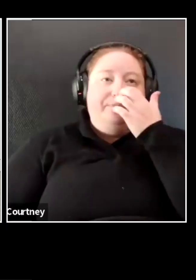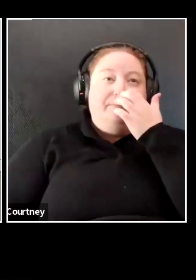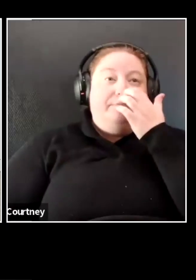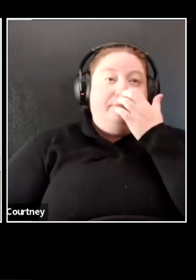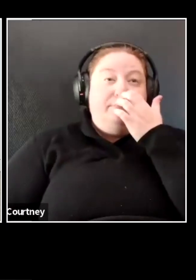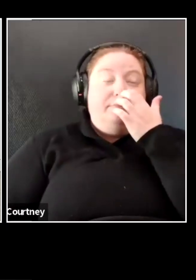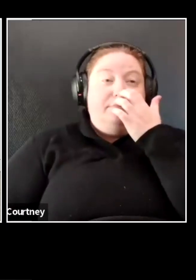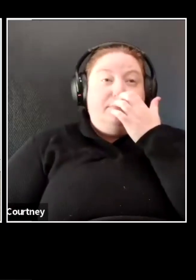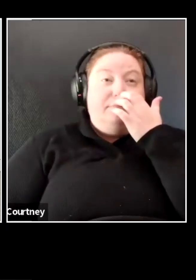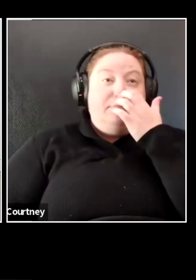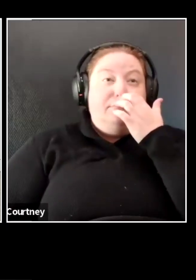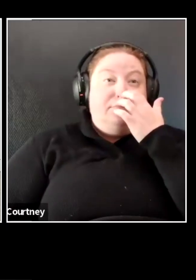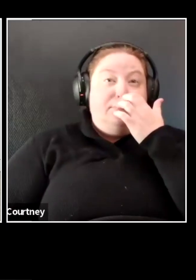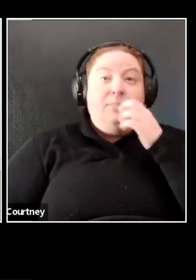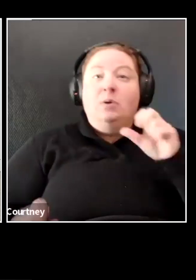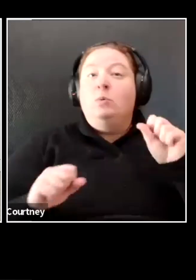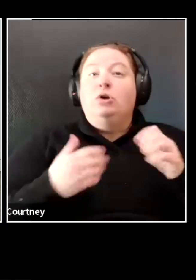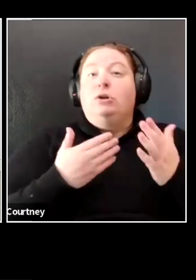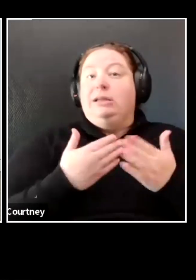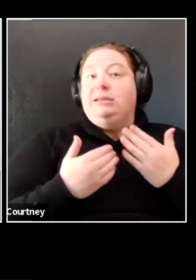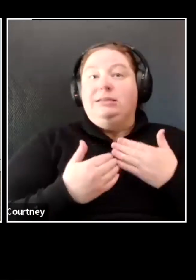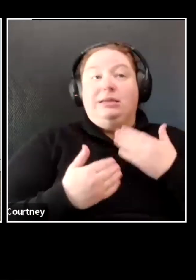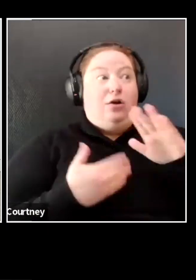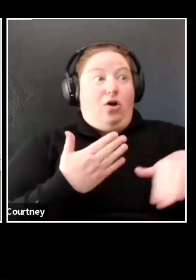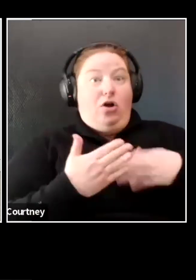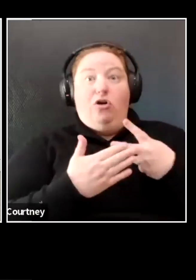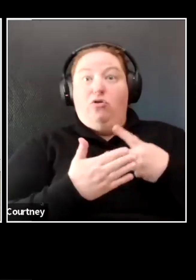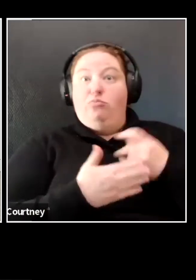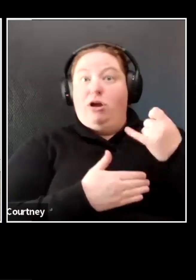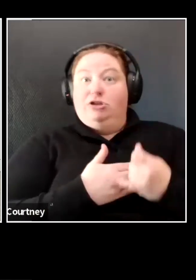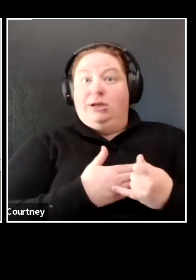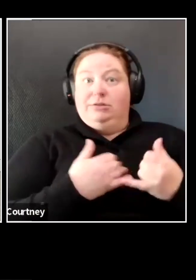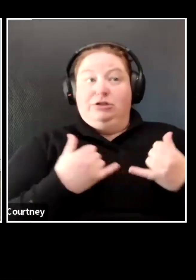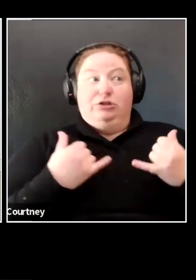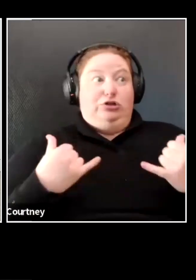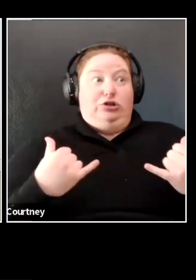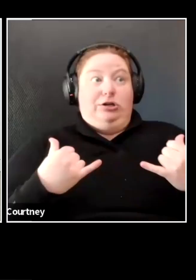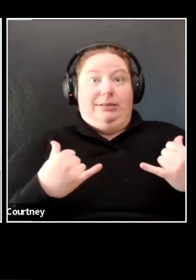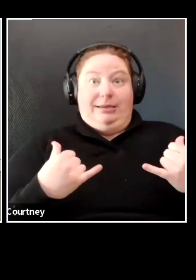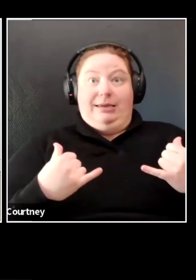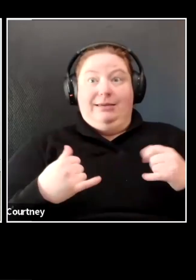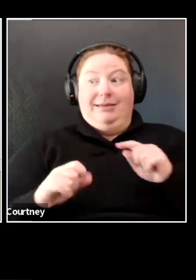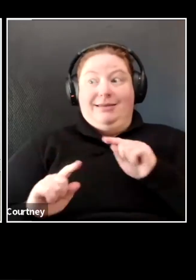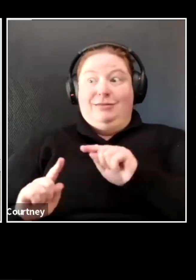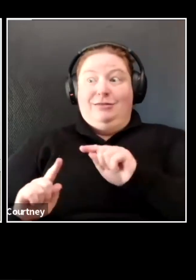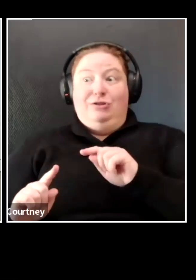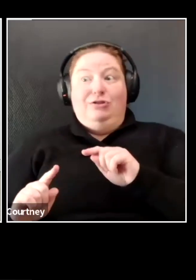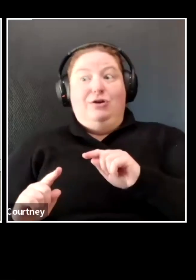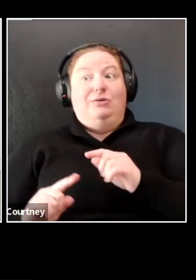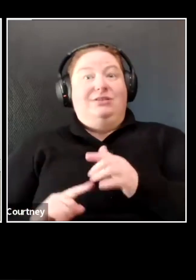single one of the projects that are currently in one of those fish ladder hoppers through this